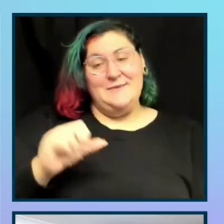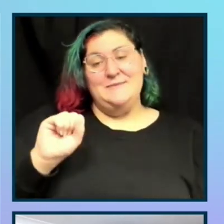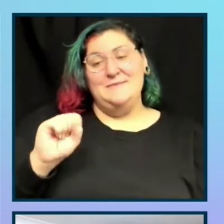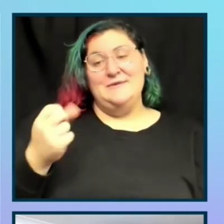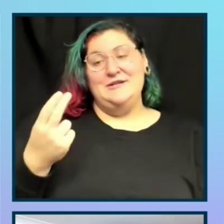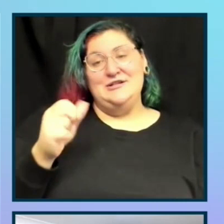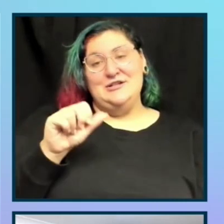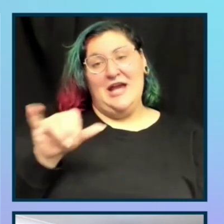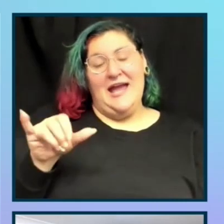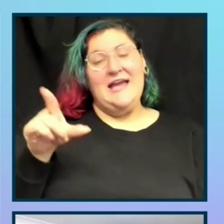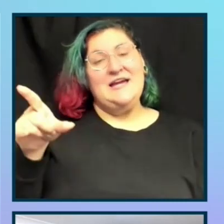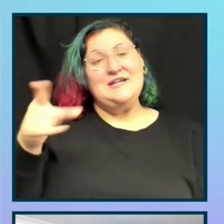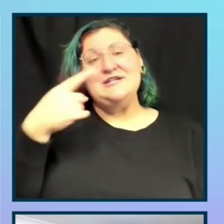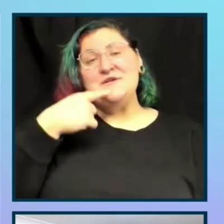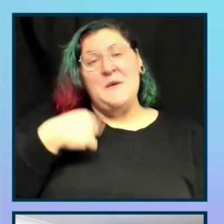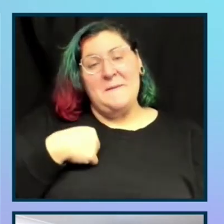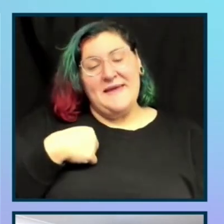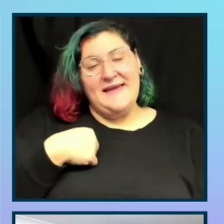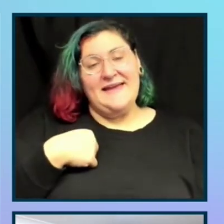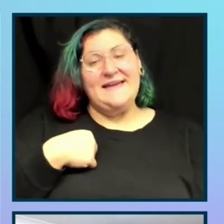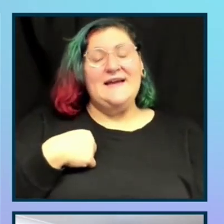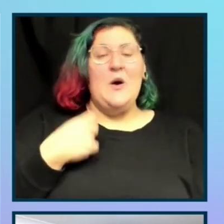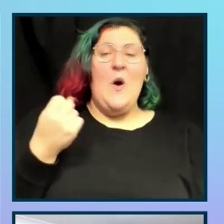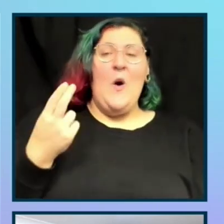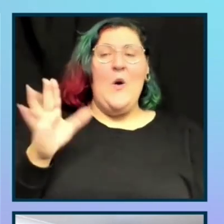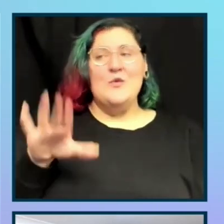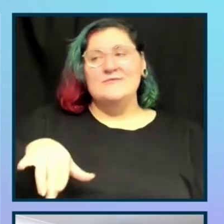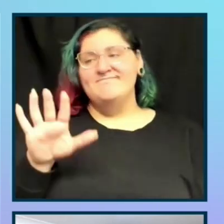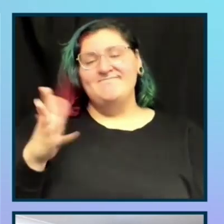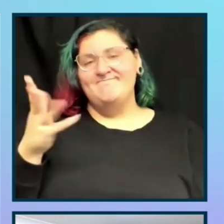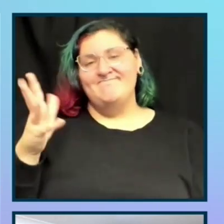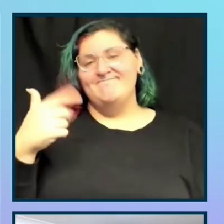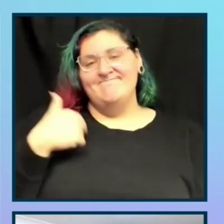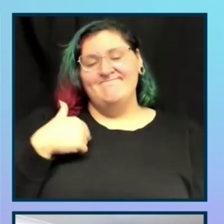she told me, "Oh, I am level you know, 25"